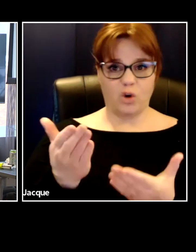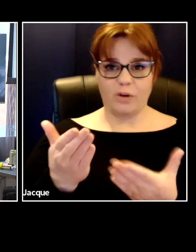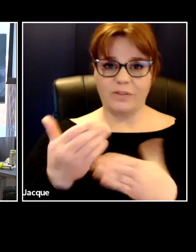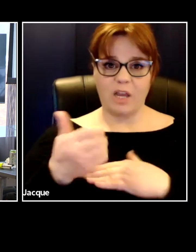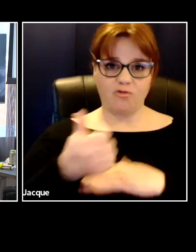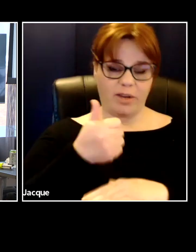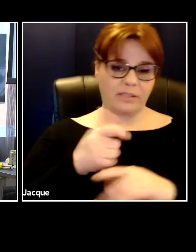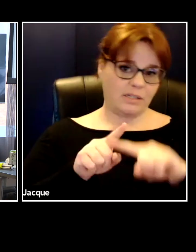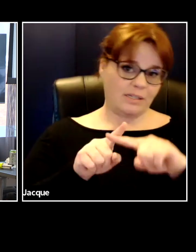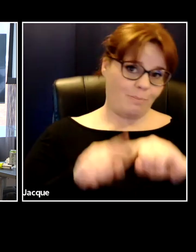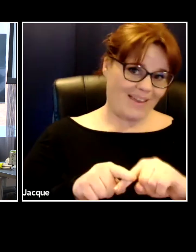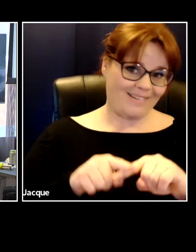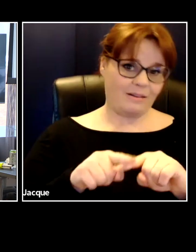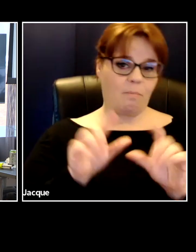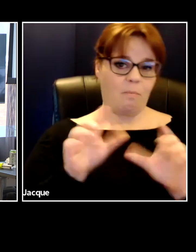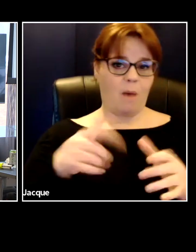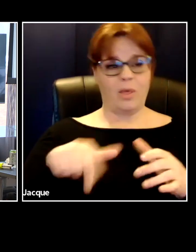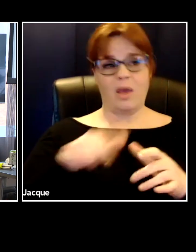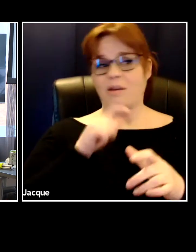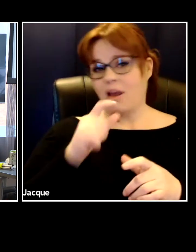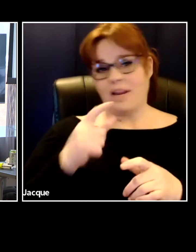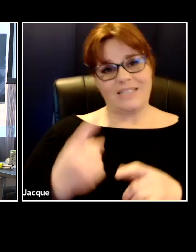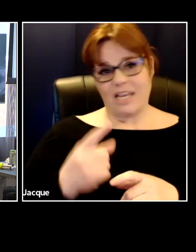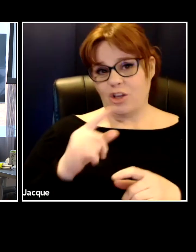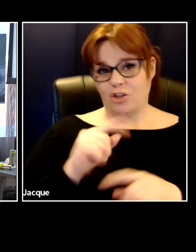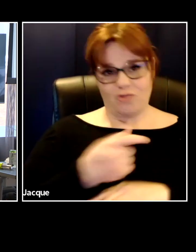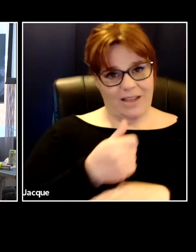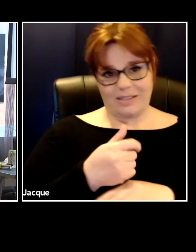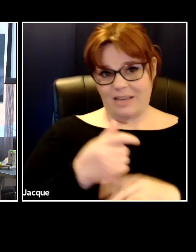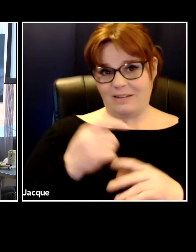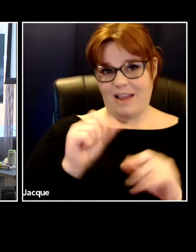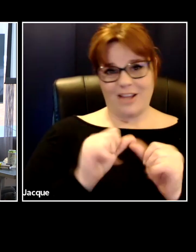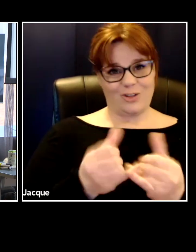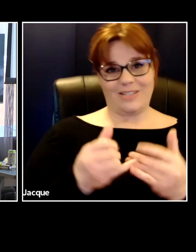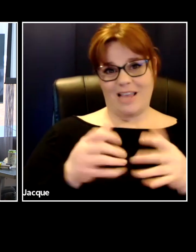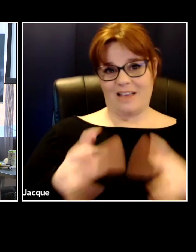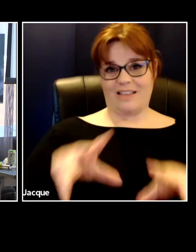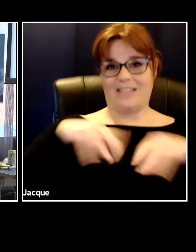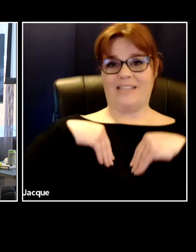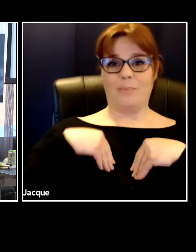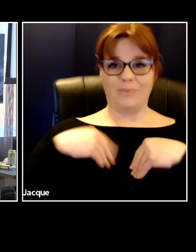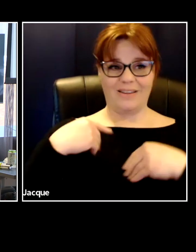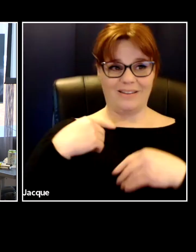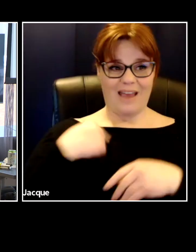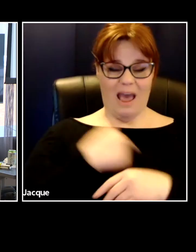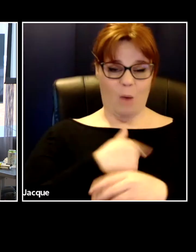population. Not a single transit agency has taken us up yet on uh this change. So that's some of the